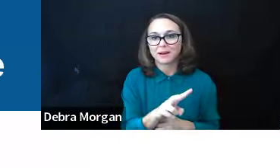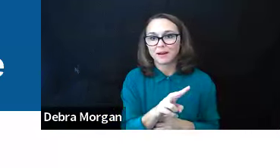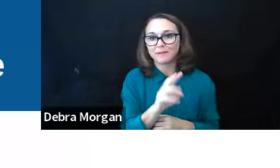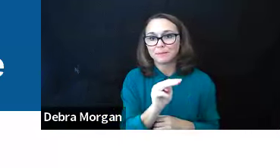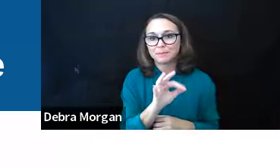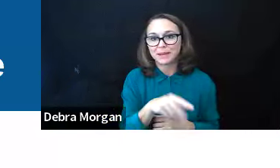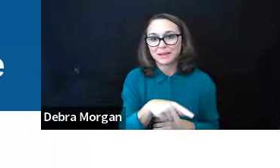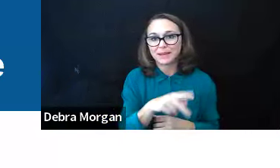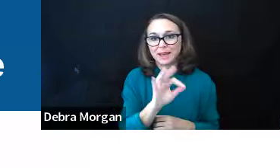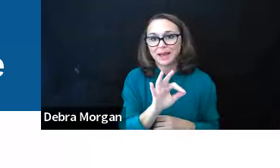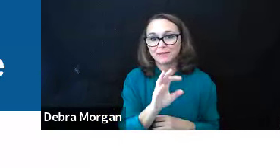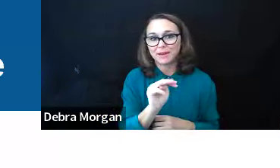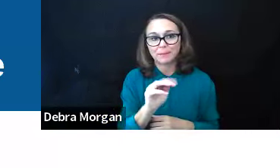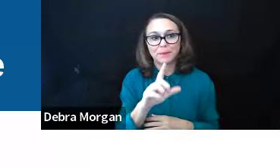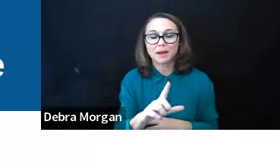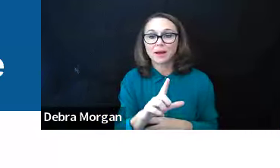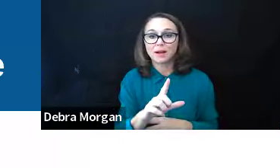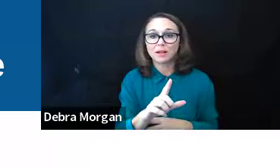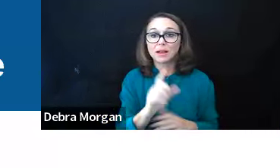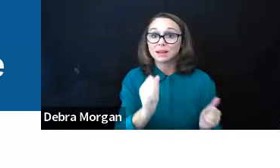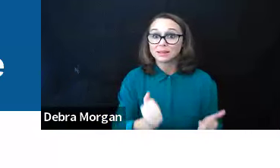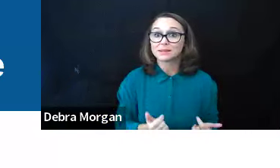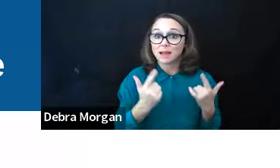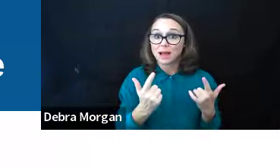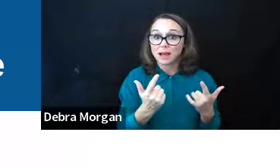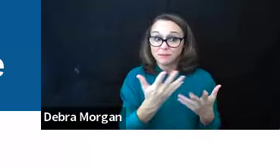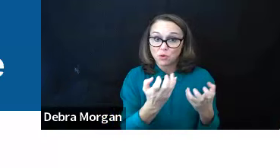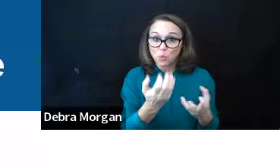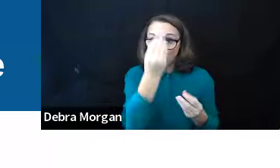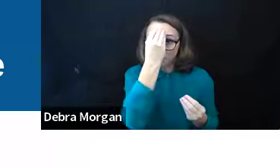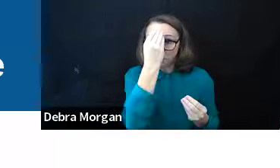live, if you're interested in learning more and seeing how we created an awareness campaign and